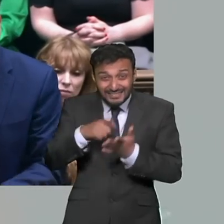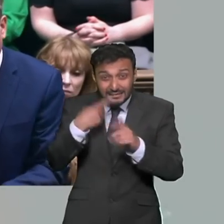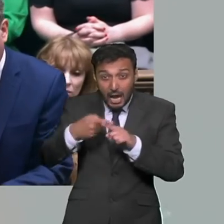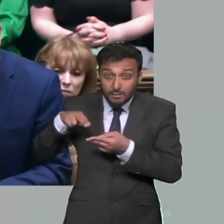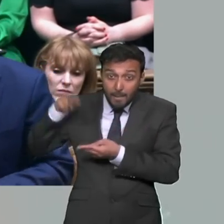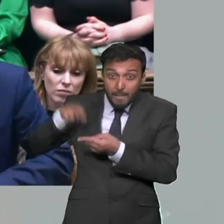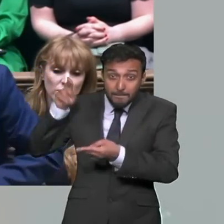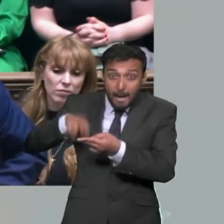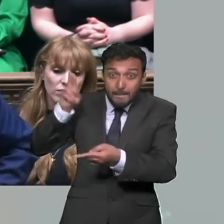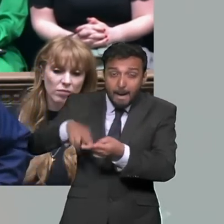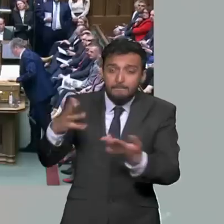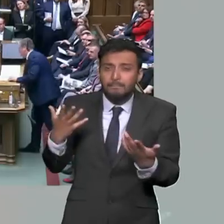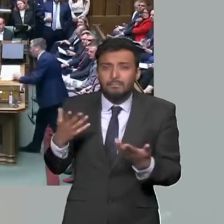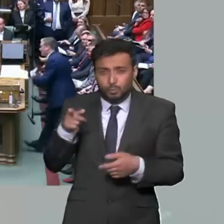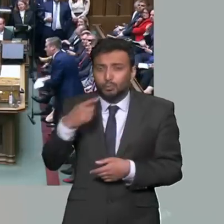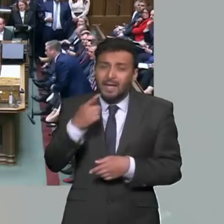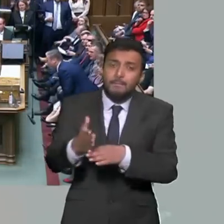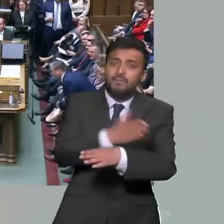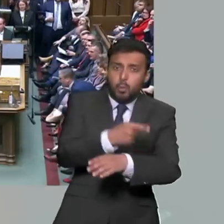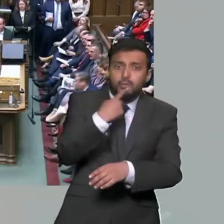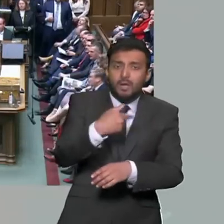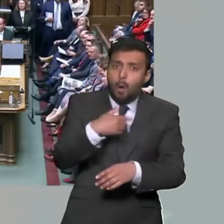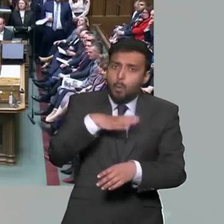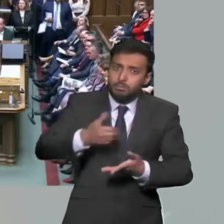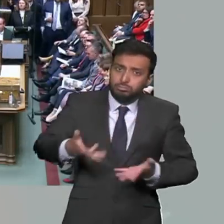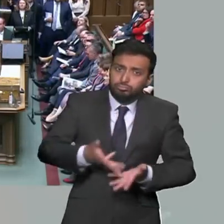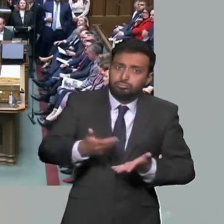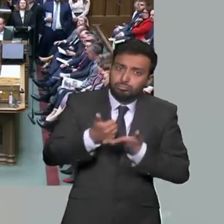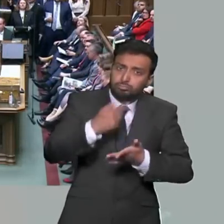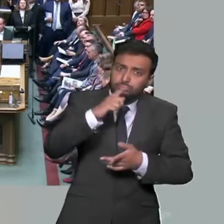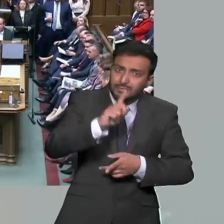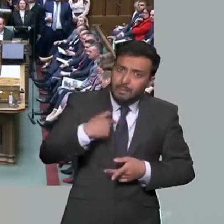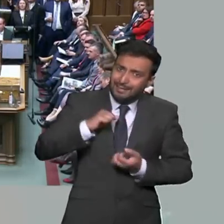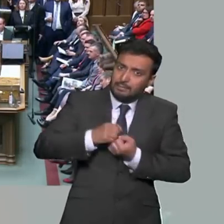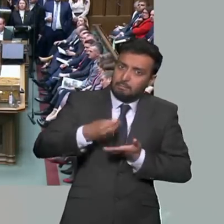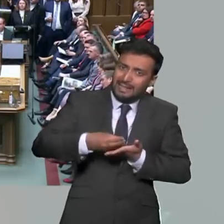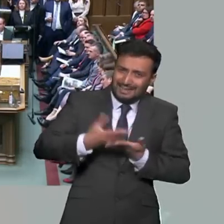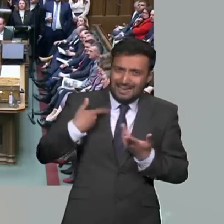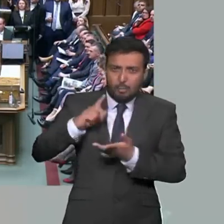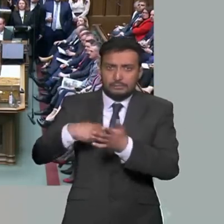in their pocket? The Prime Minister First of all, what we are doing is making